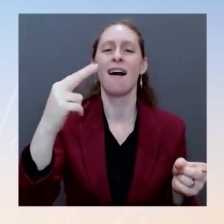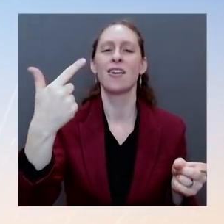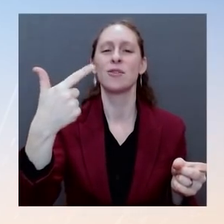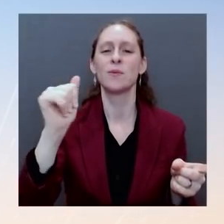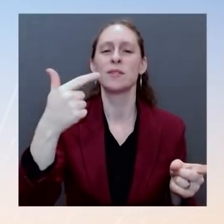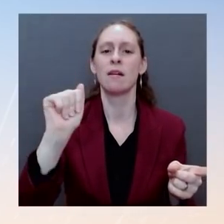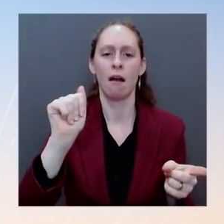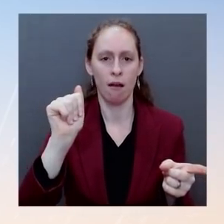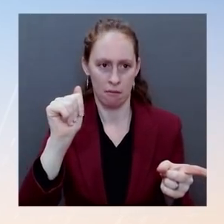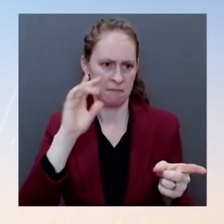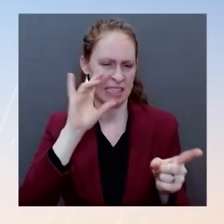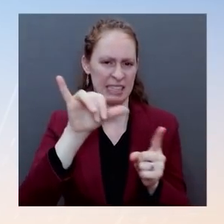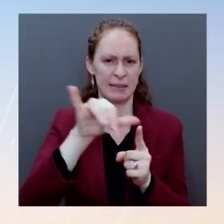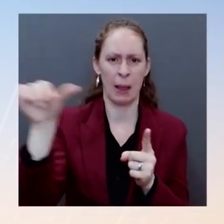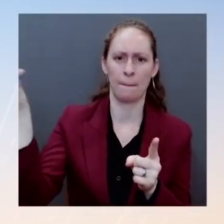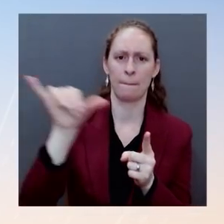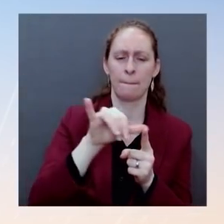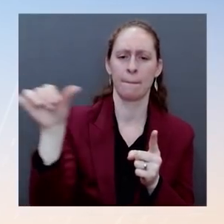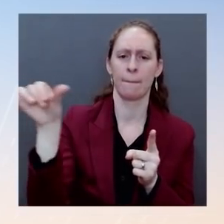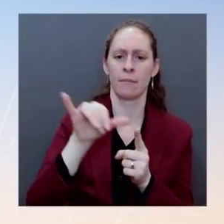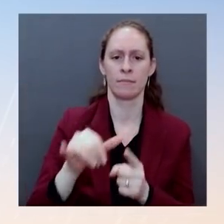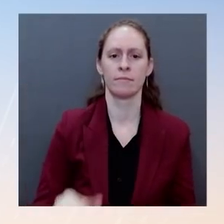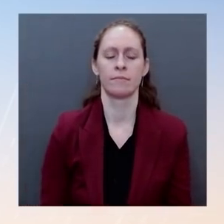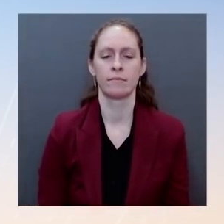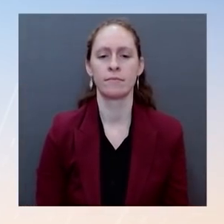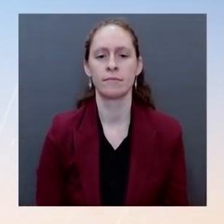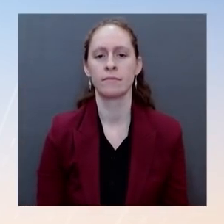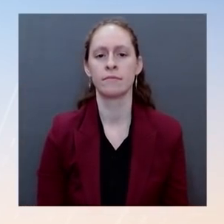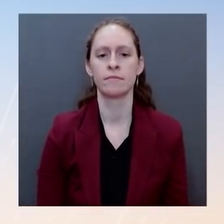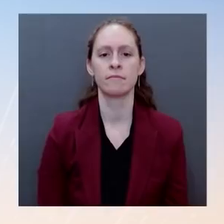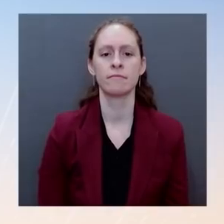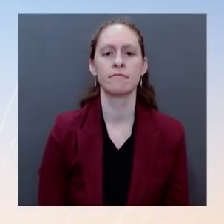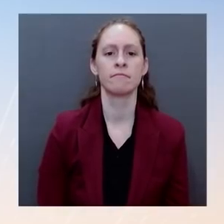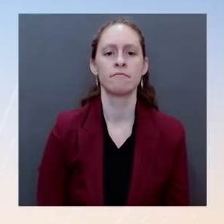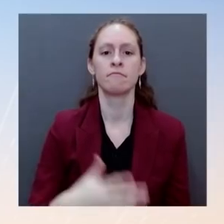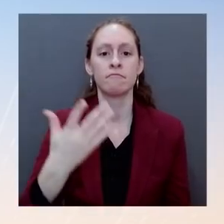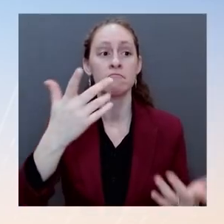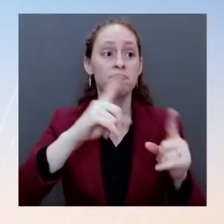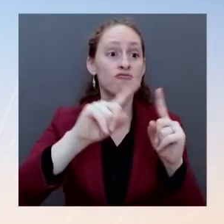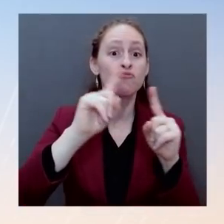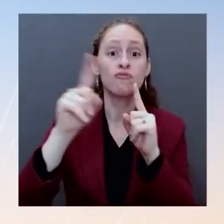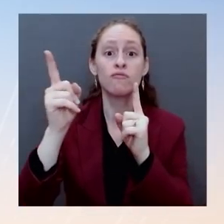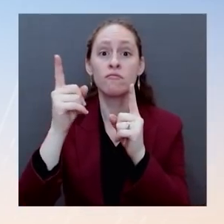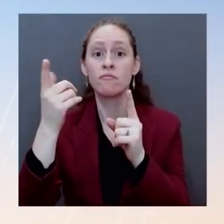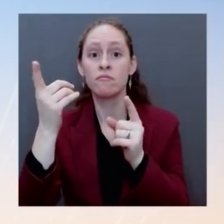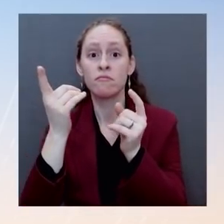that sees that as an opportunity to try to deploy that. And we have money that we have been able to deploy,